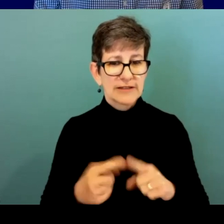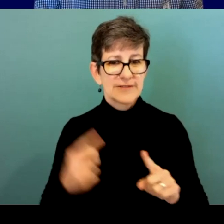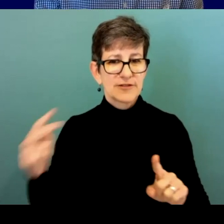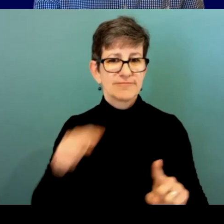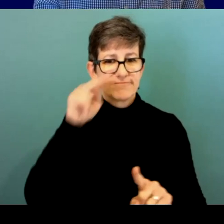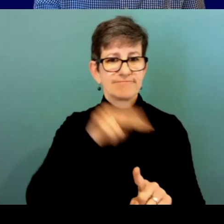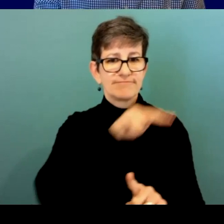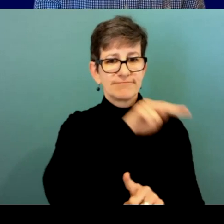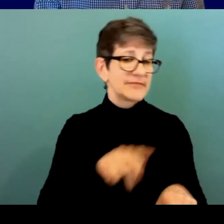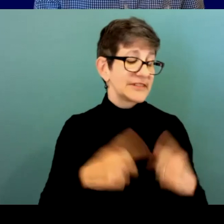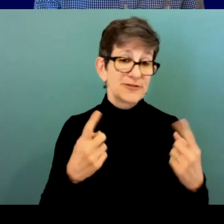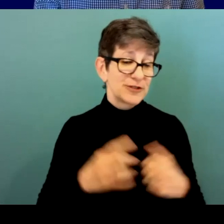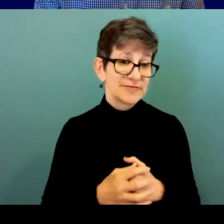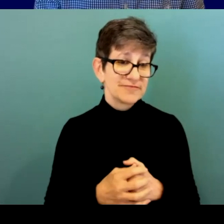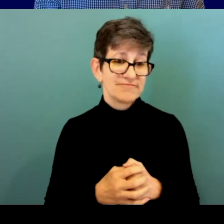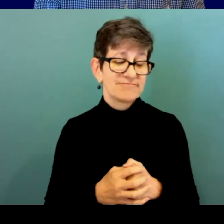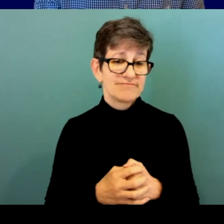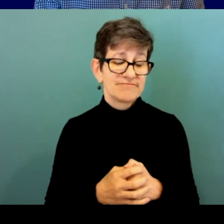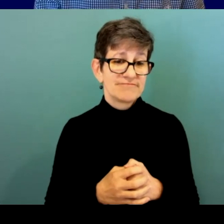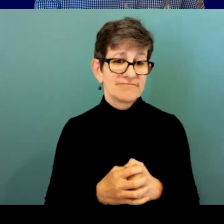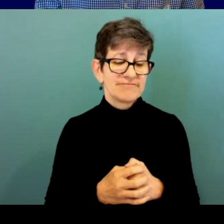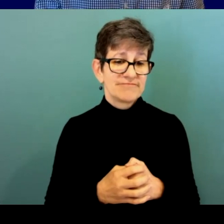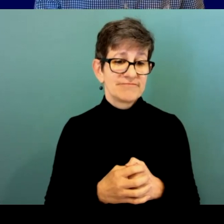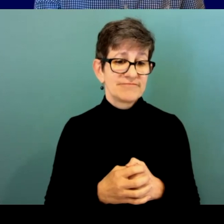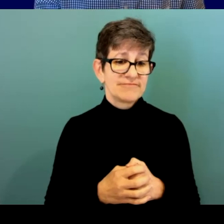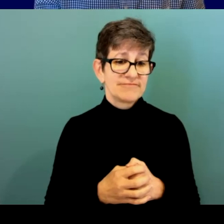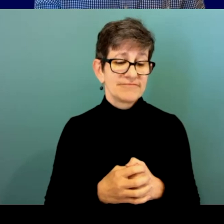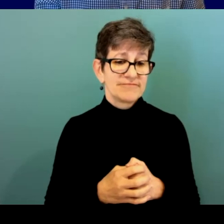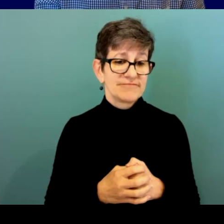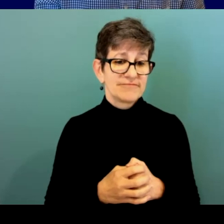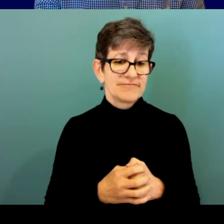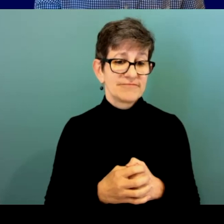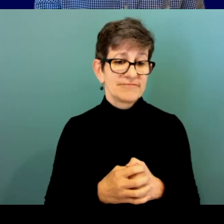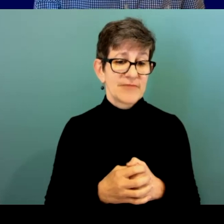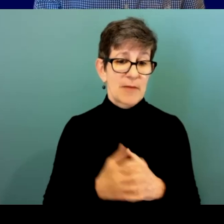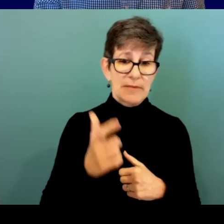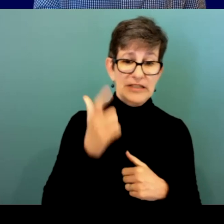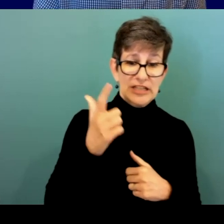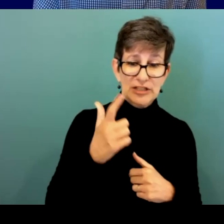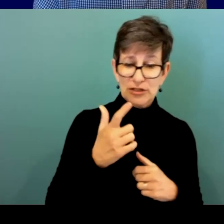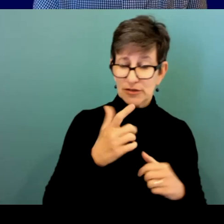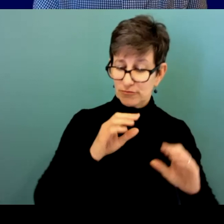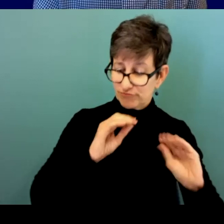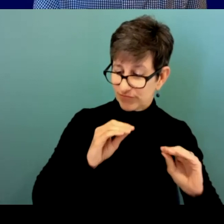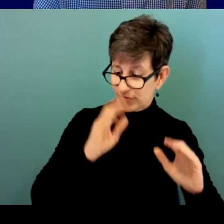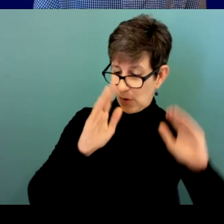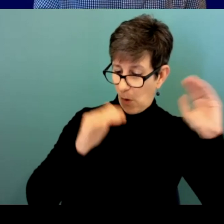Compared to the students we serve who are deafblind if we are sighted and hearing.